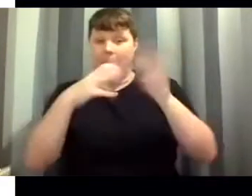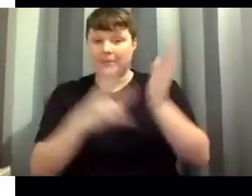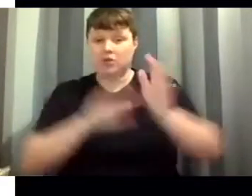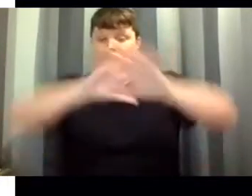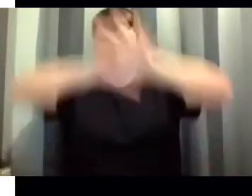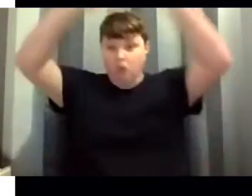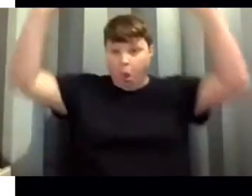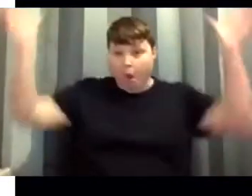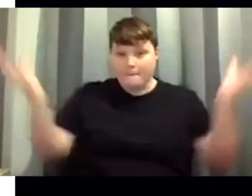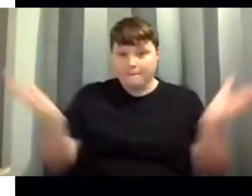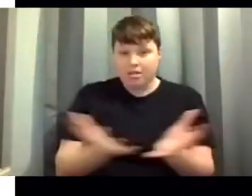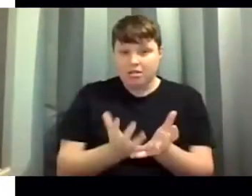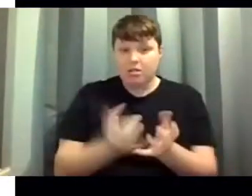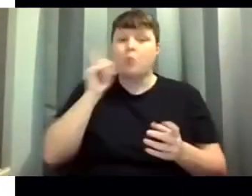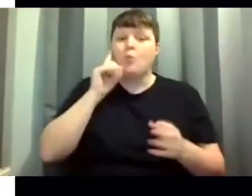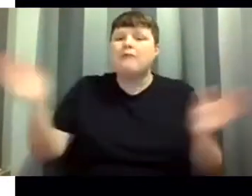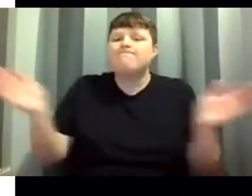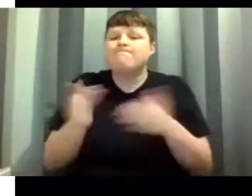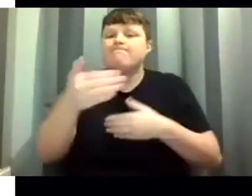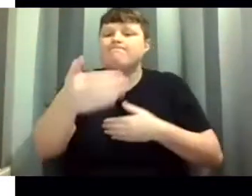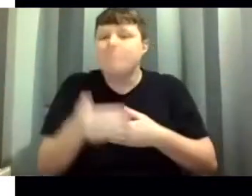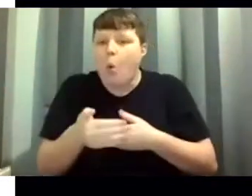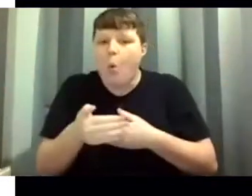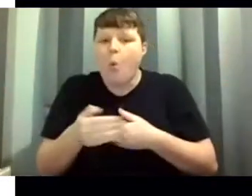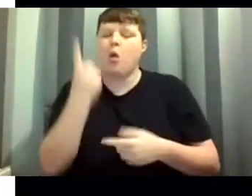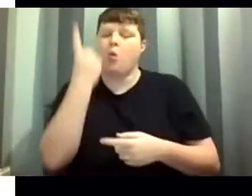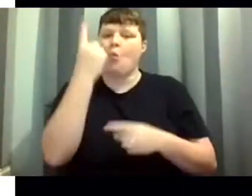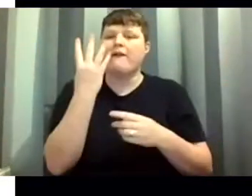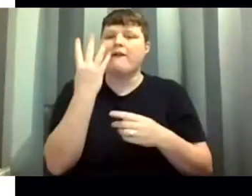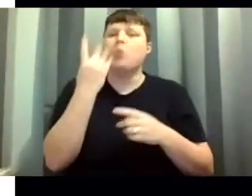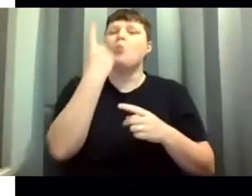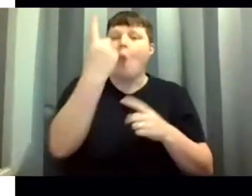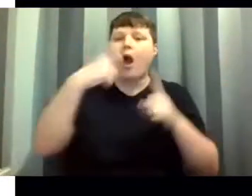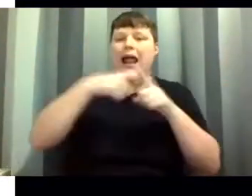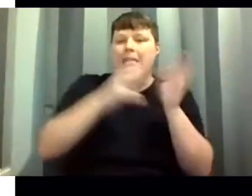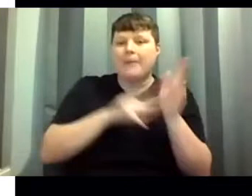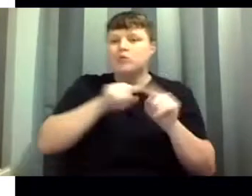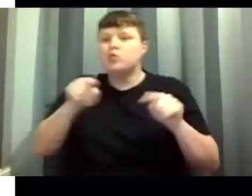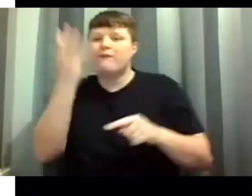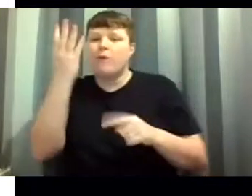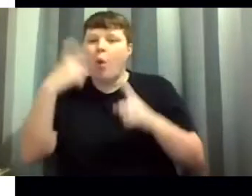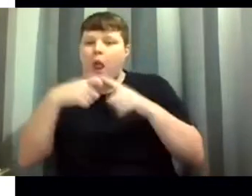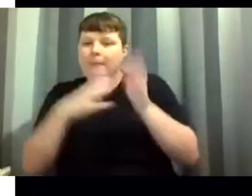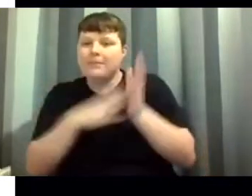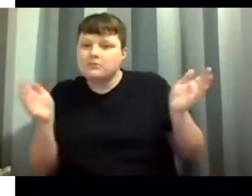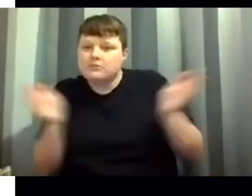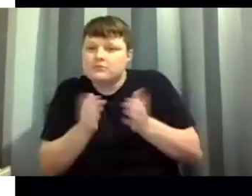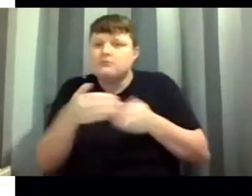and then in a climate prediction that's either 60 or 250 kilometers. But lots of things happen